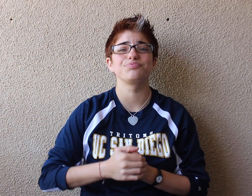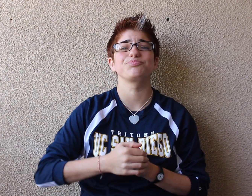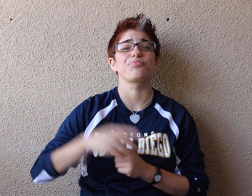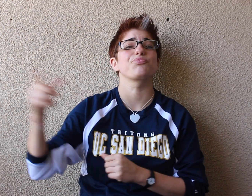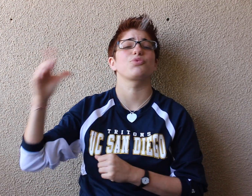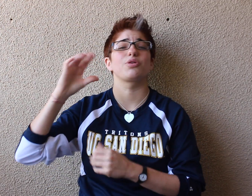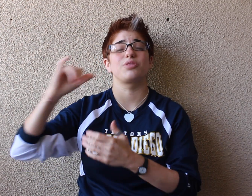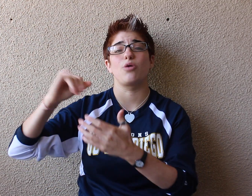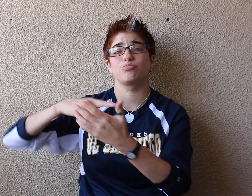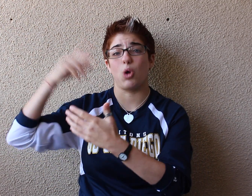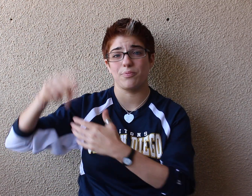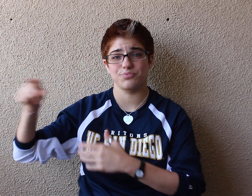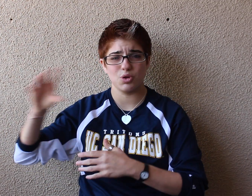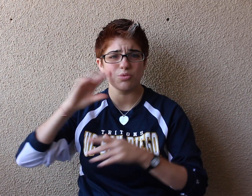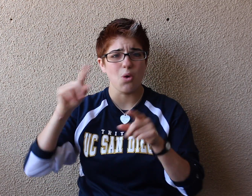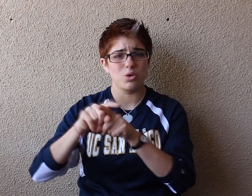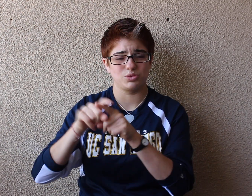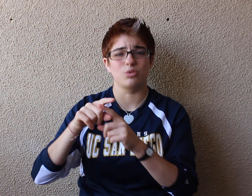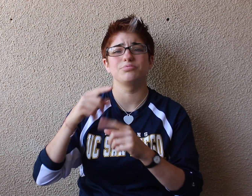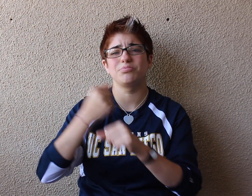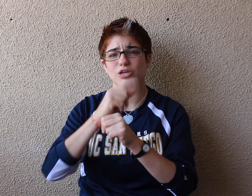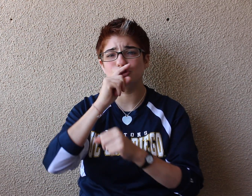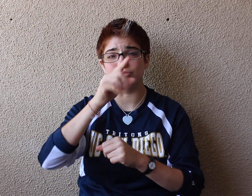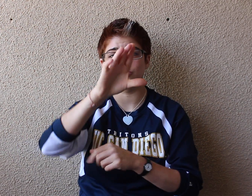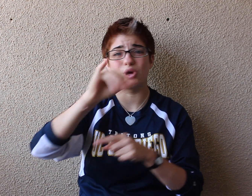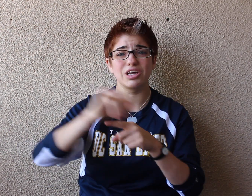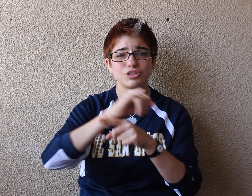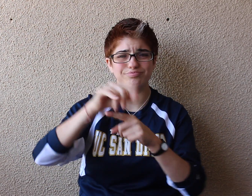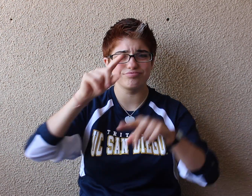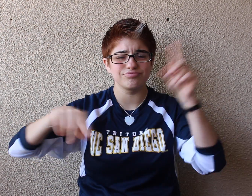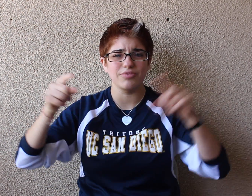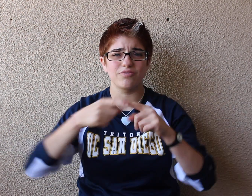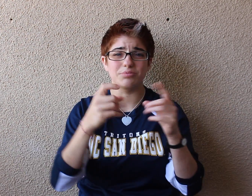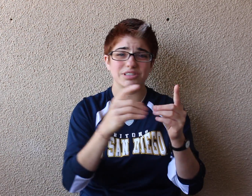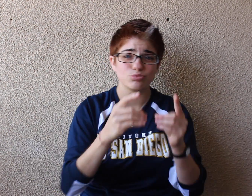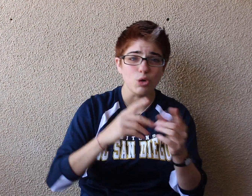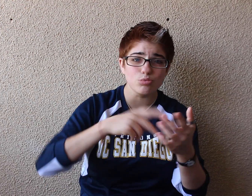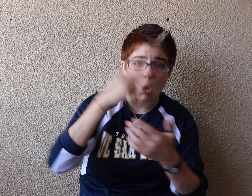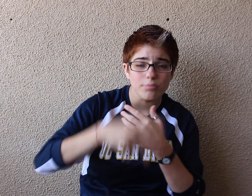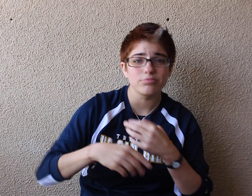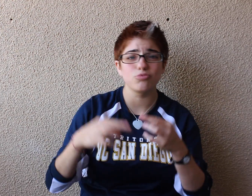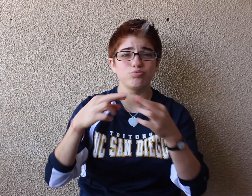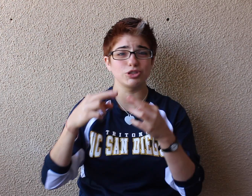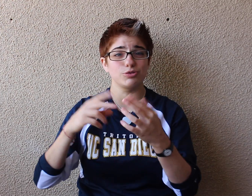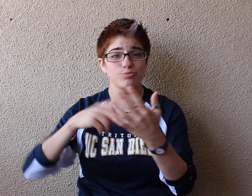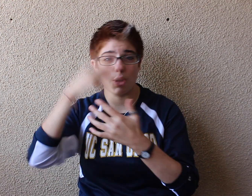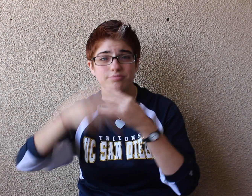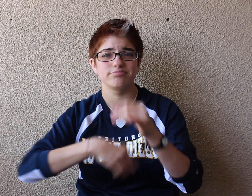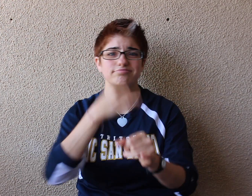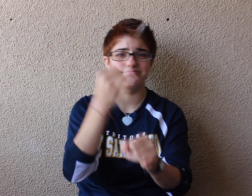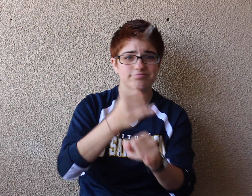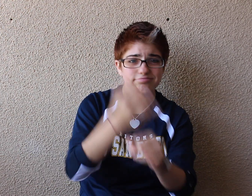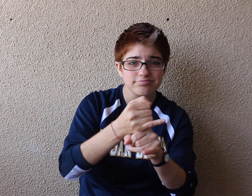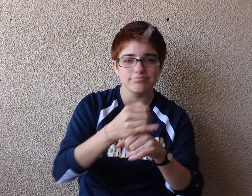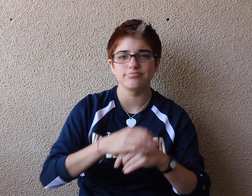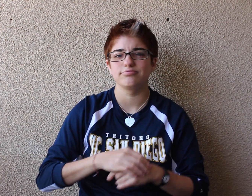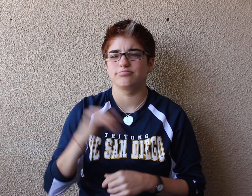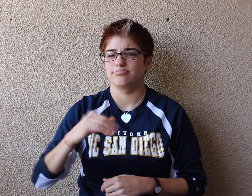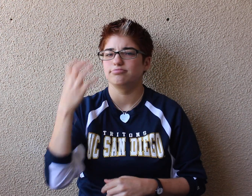Your internship experience will vary from district programs, regional programs, and residential schools for the Deaf